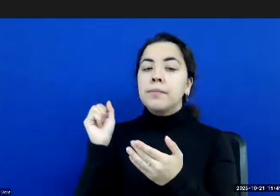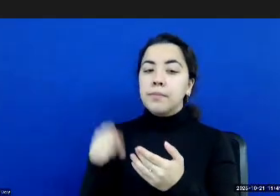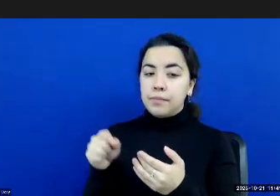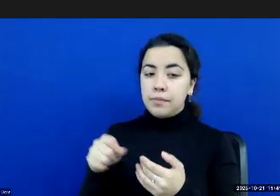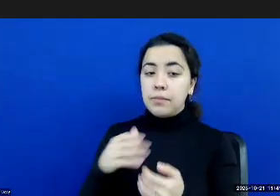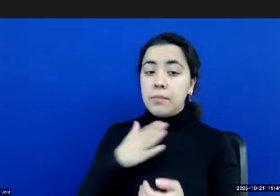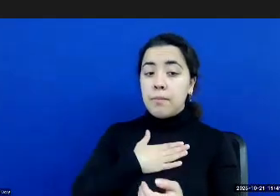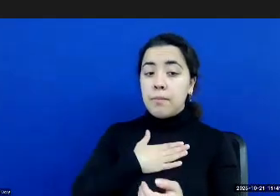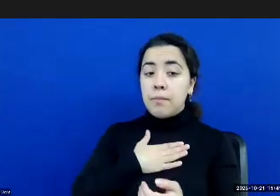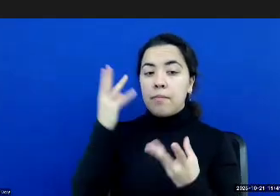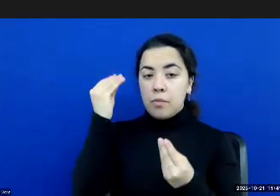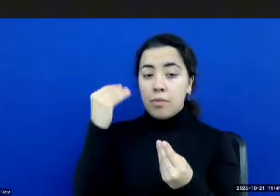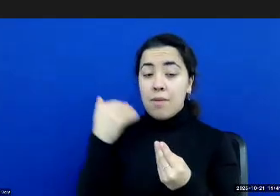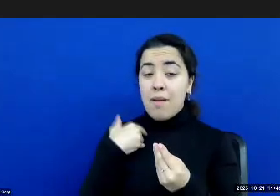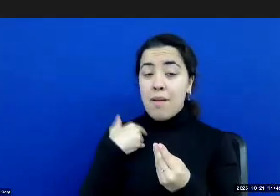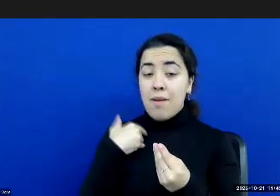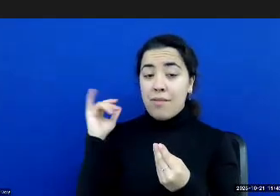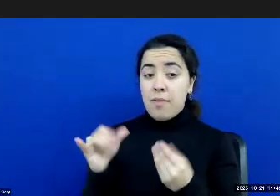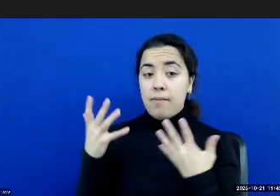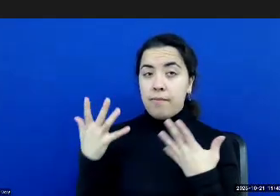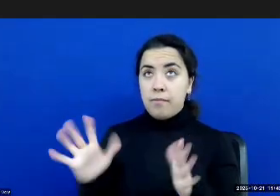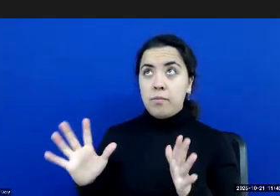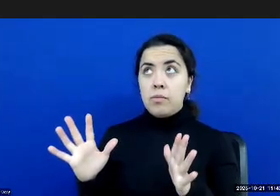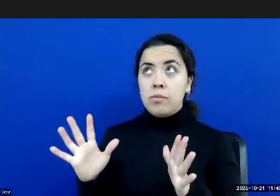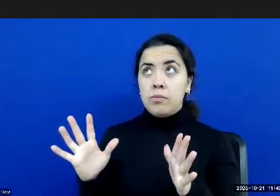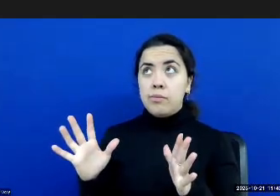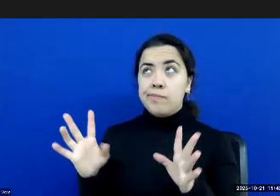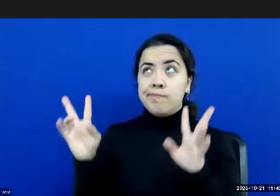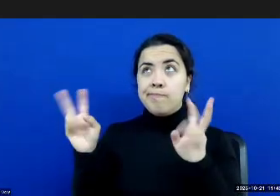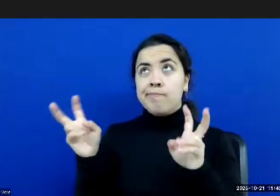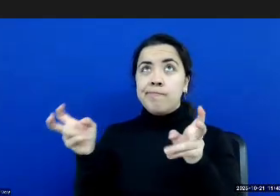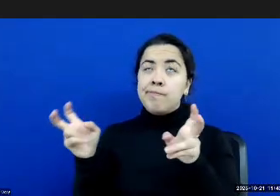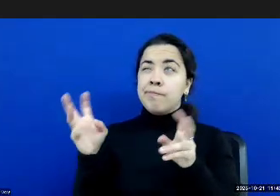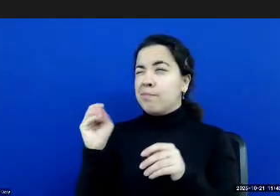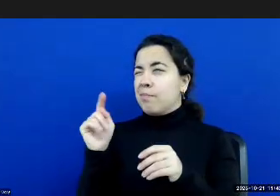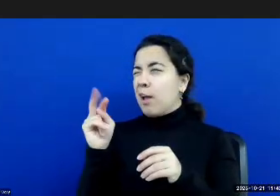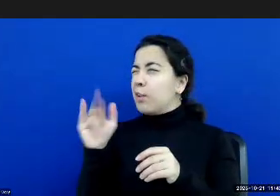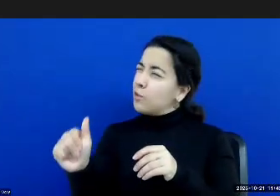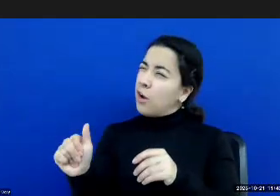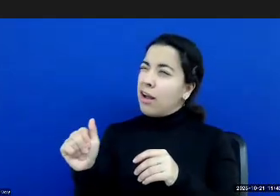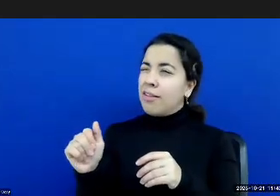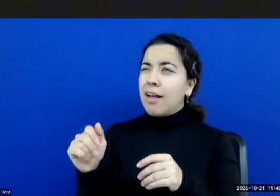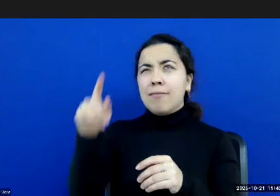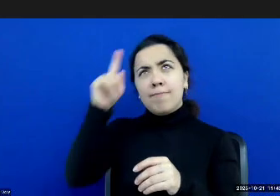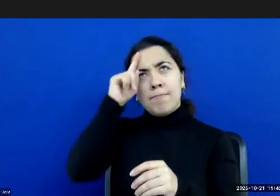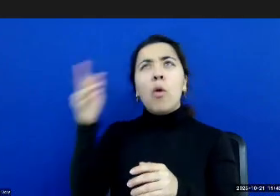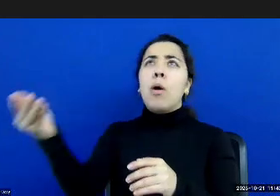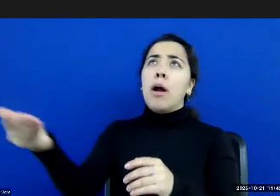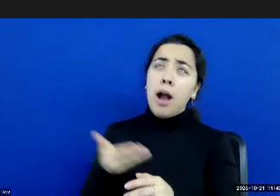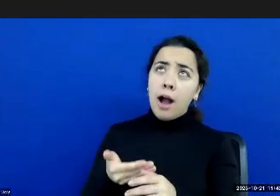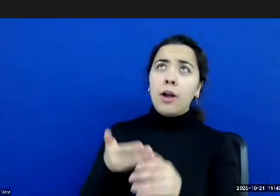Kathleen DeForest: Yeah, I think that having that You know, mantra, is…